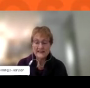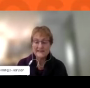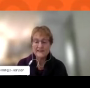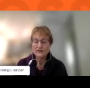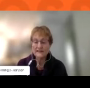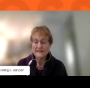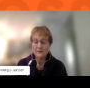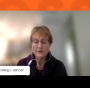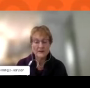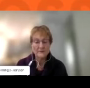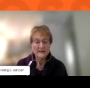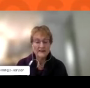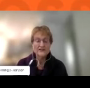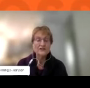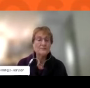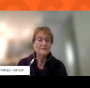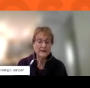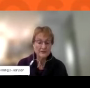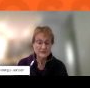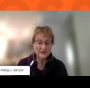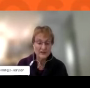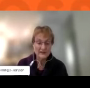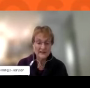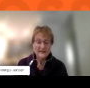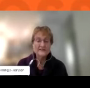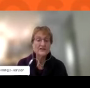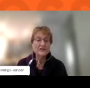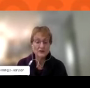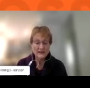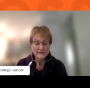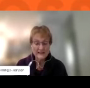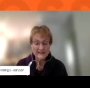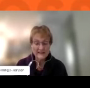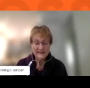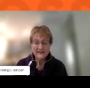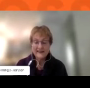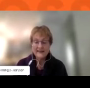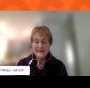is an increasing problem in terms of rental stock, security of tenure,